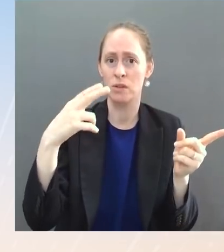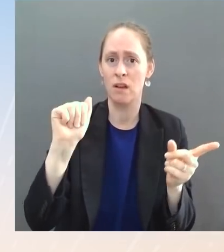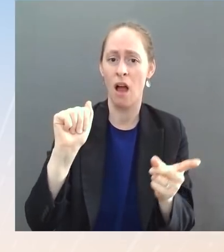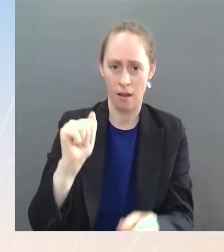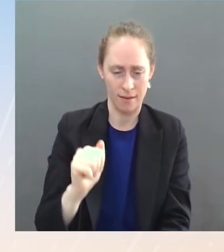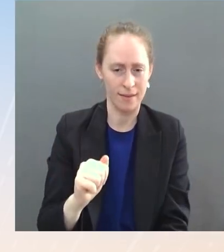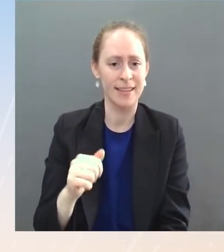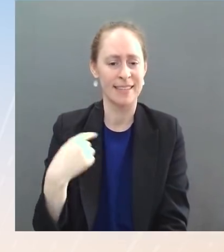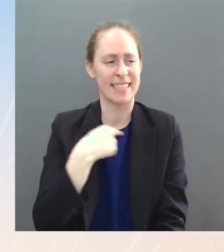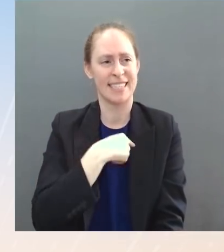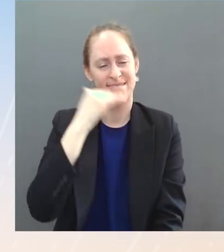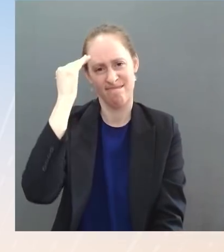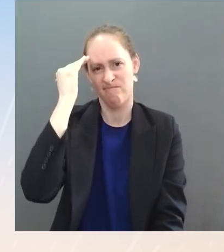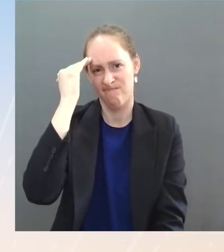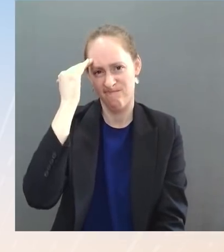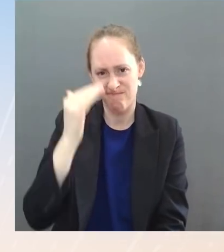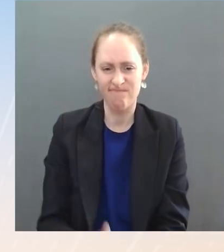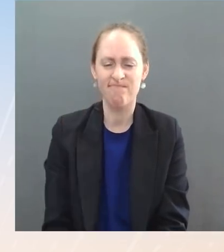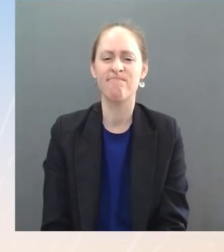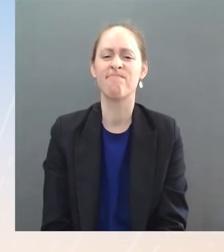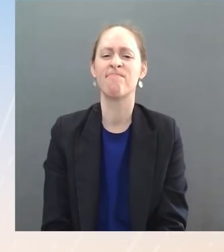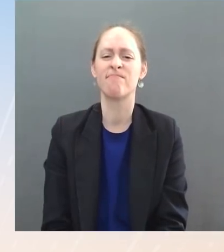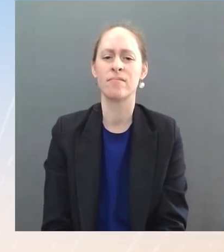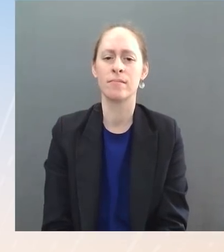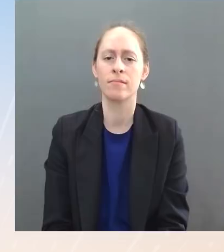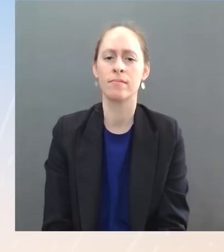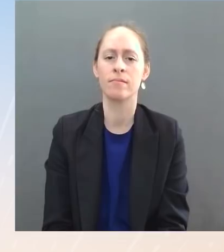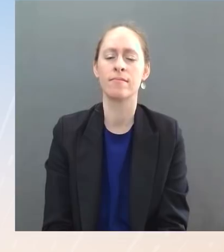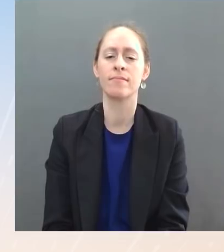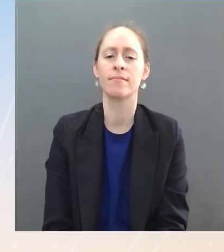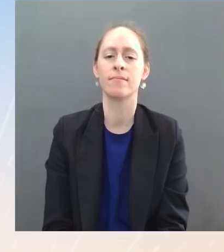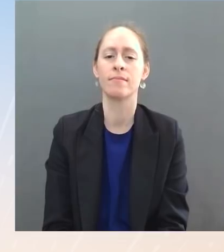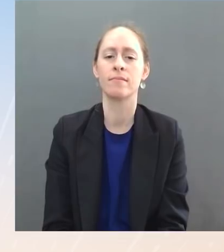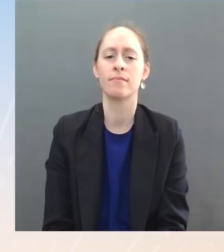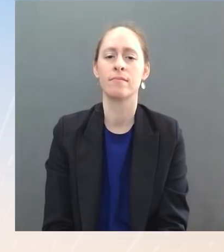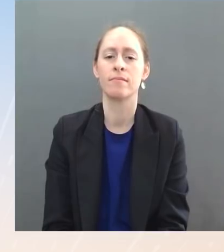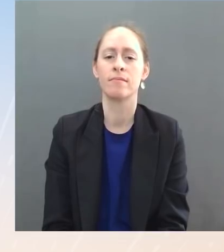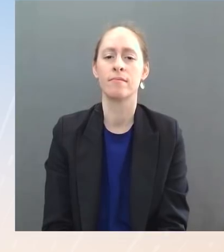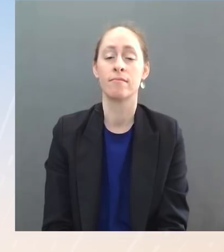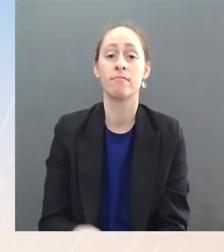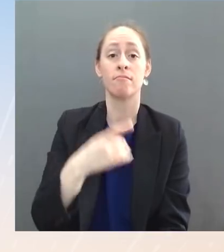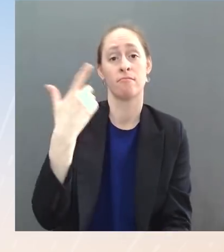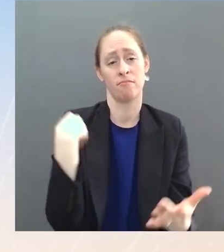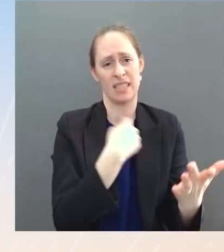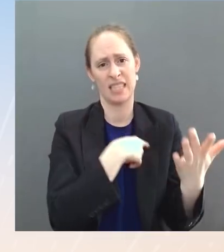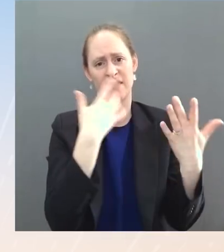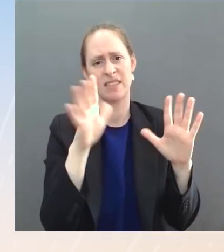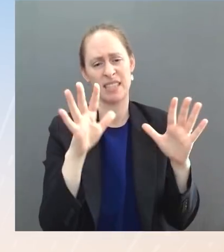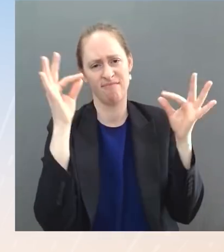war crimes in Ukraine, and the information from Bucha appears to show further evidence of war crimes.